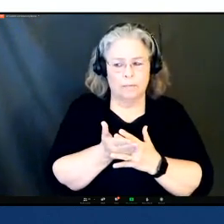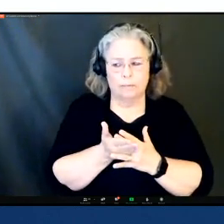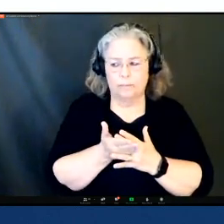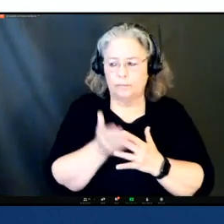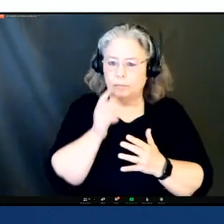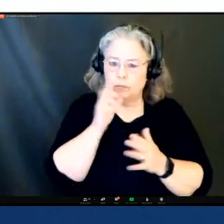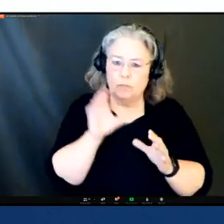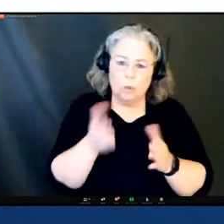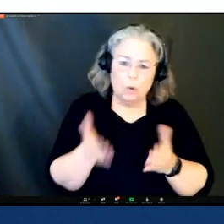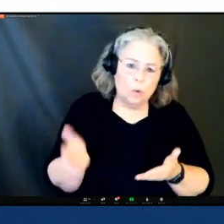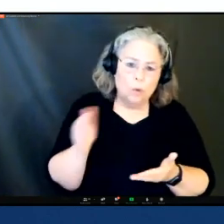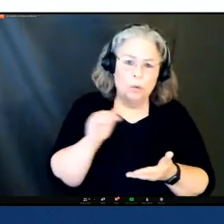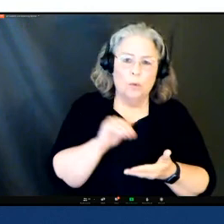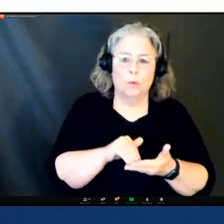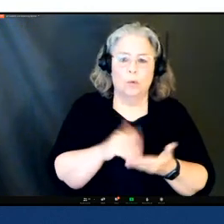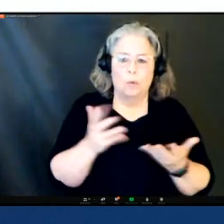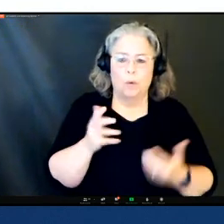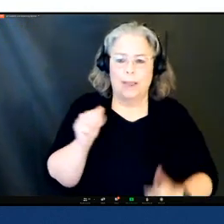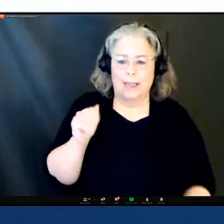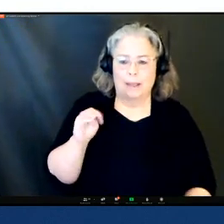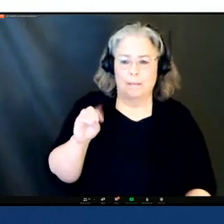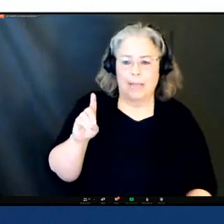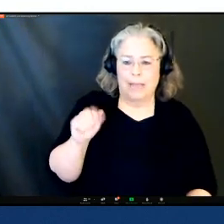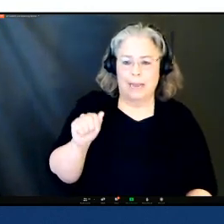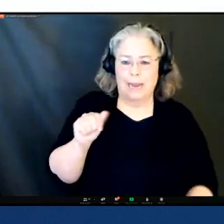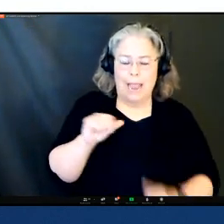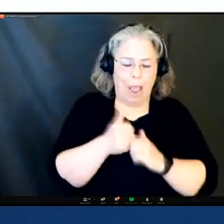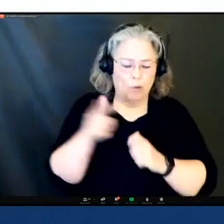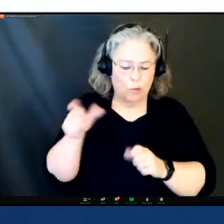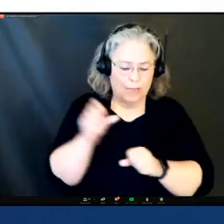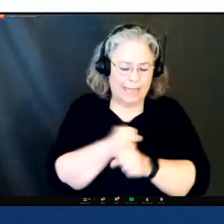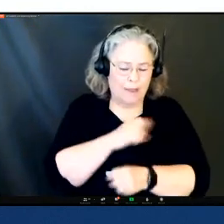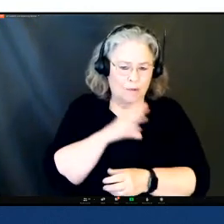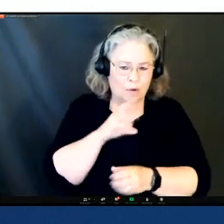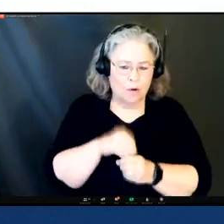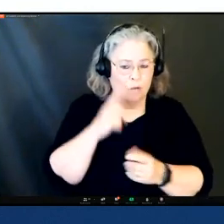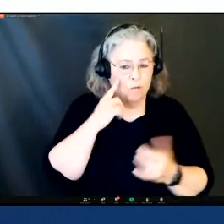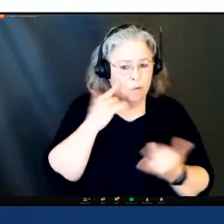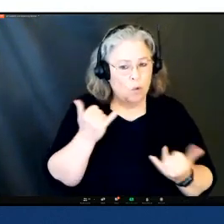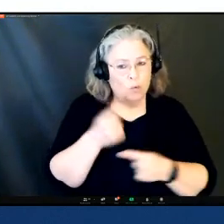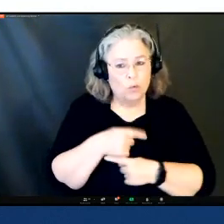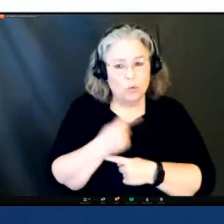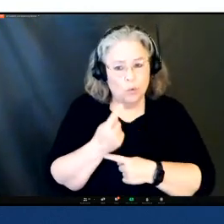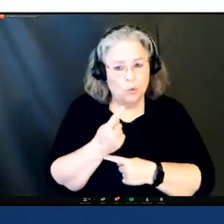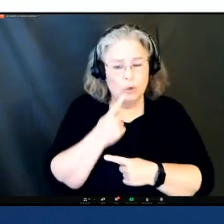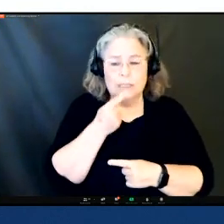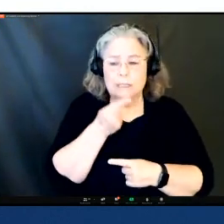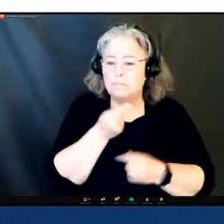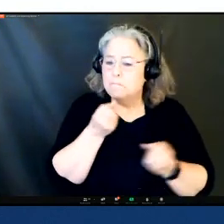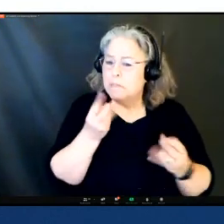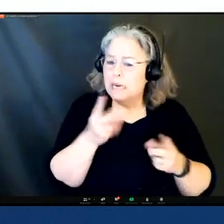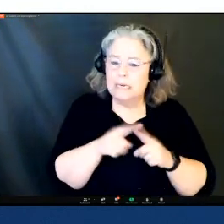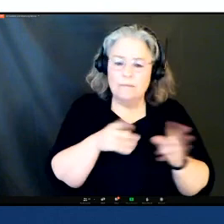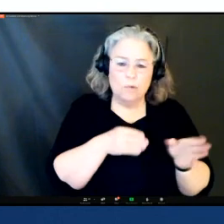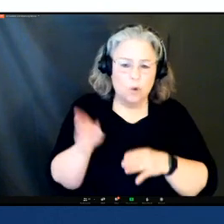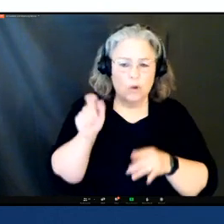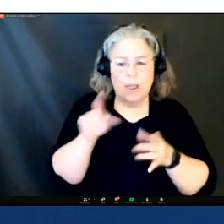Amanda just stated on how you get involved, but for today there are several ways you can comment, submit comment